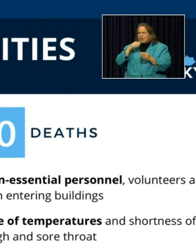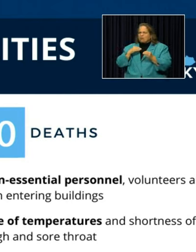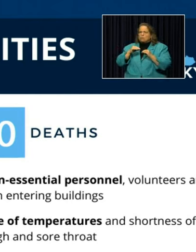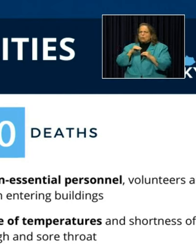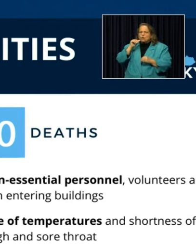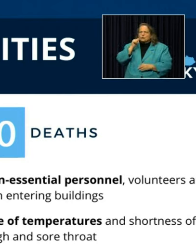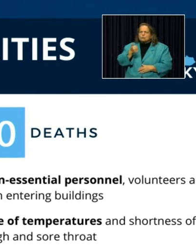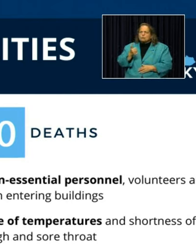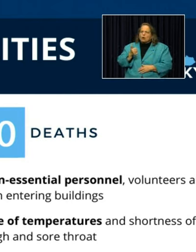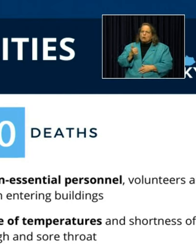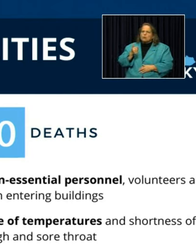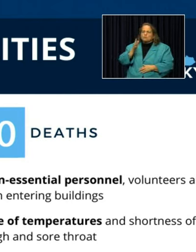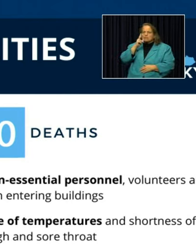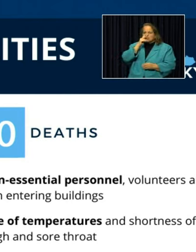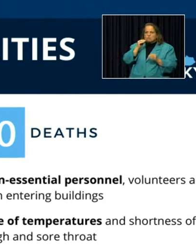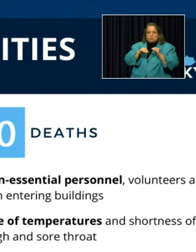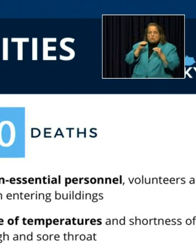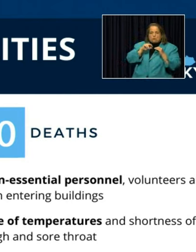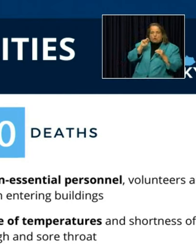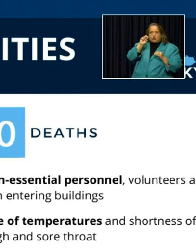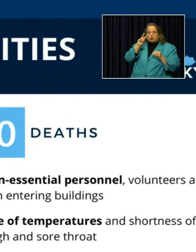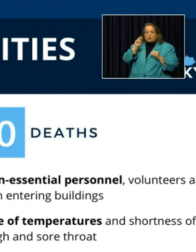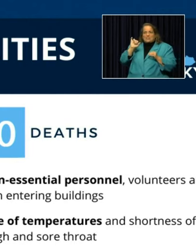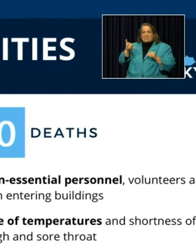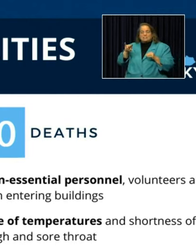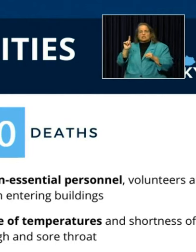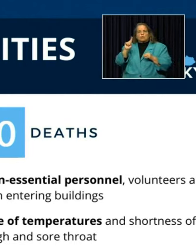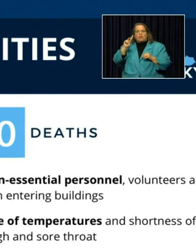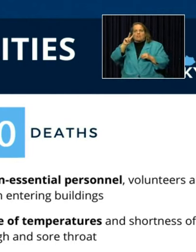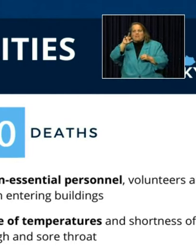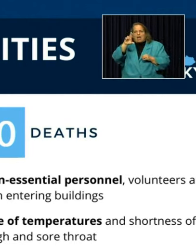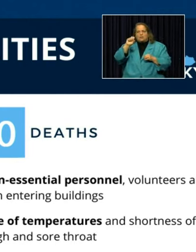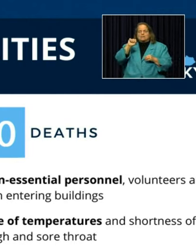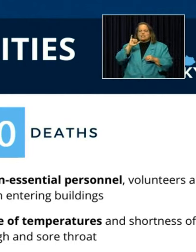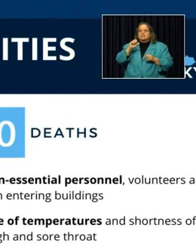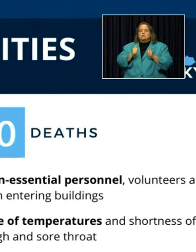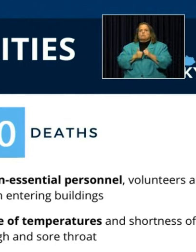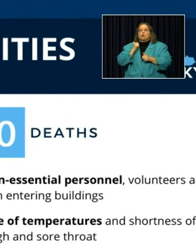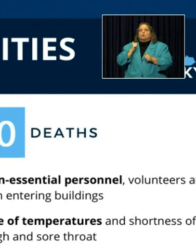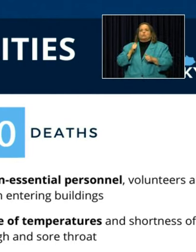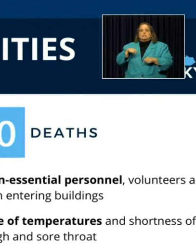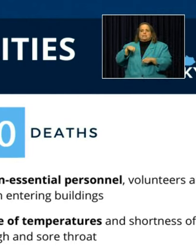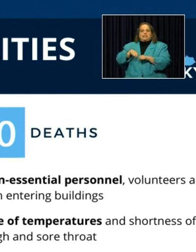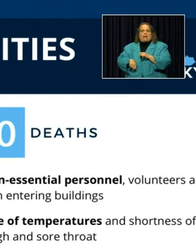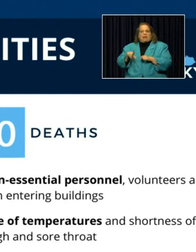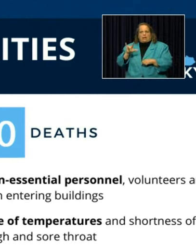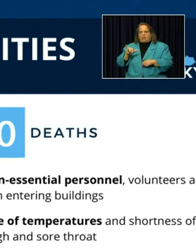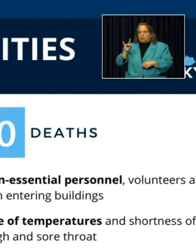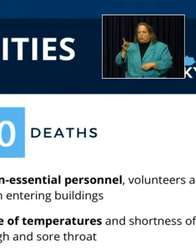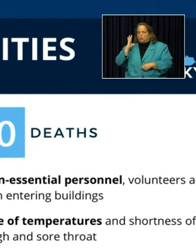COME IN CONTACT AT SOME POINT WITH SOMEONE THAT WORKS OR IS GOING TO BE IN ONE OF THESE